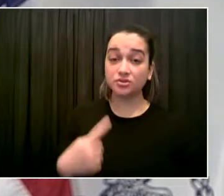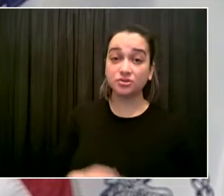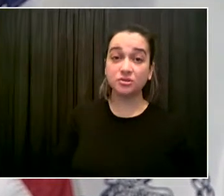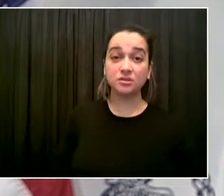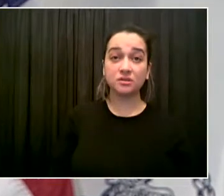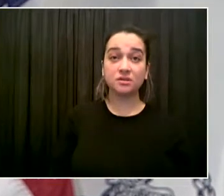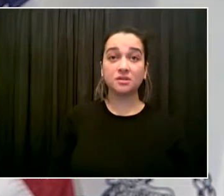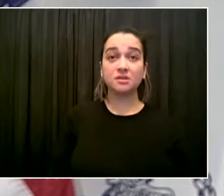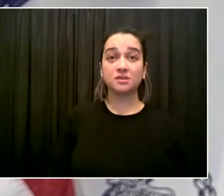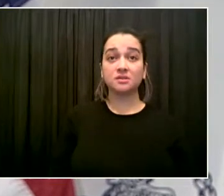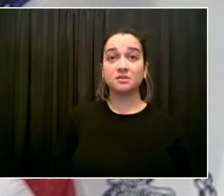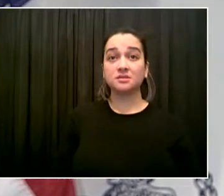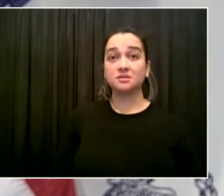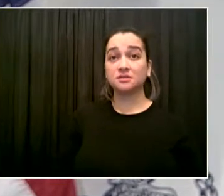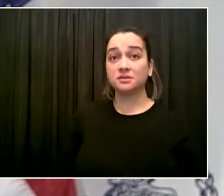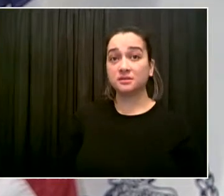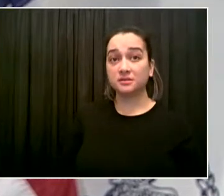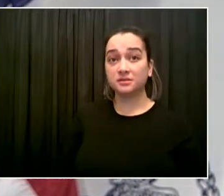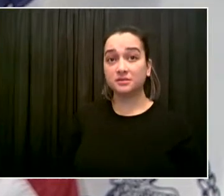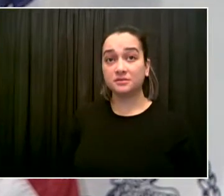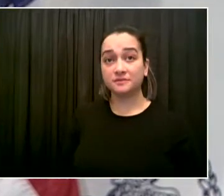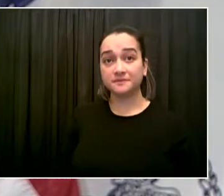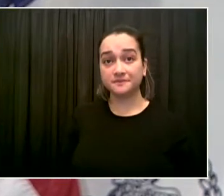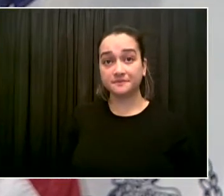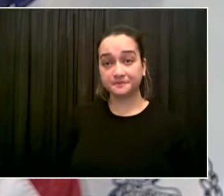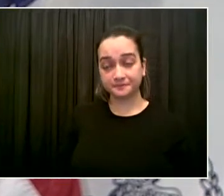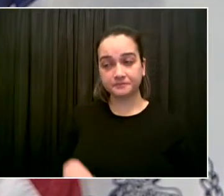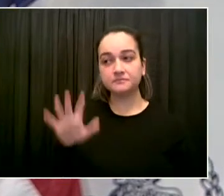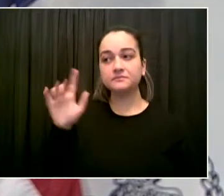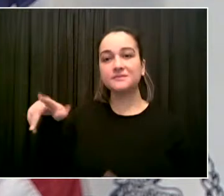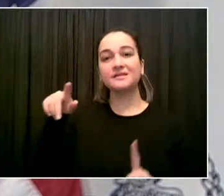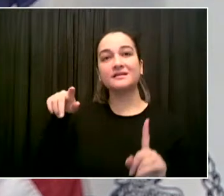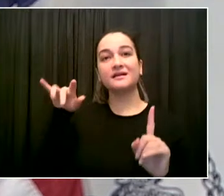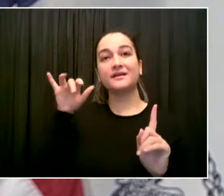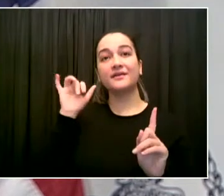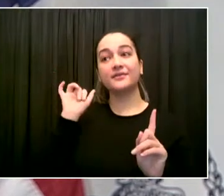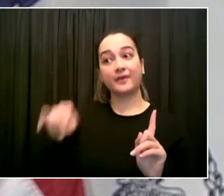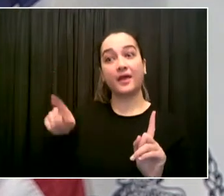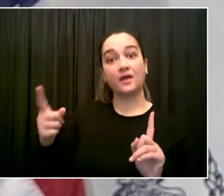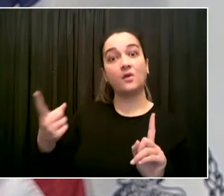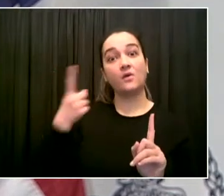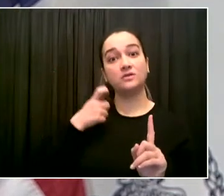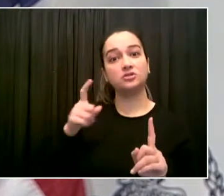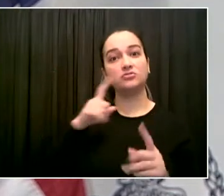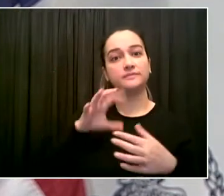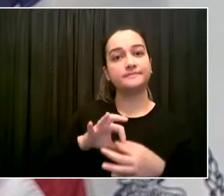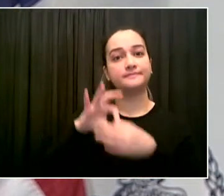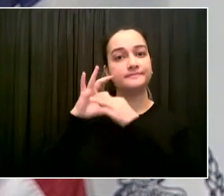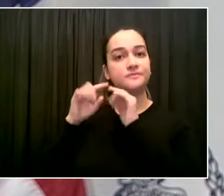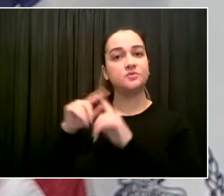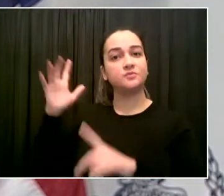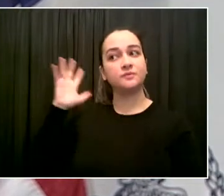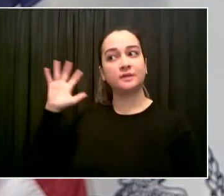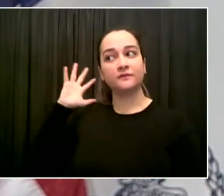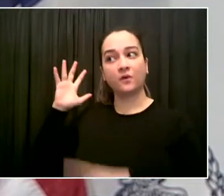HTE E QUQUTIESON, KATIE. IT GOES BACK FROM THE WWHOLE E REALITY THE MOMENT THE